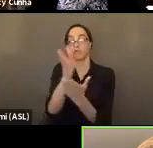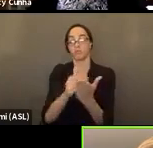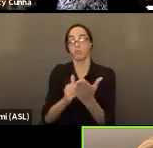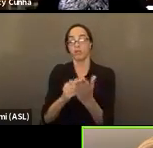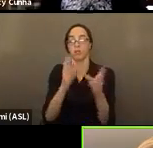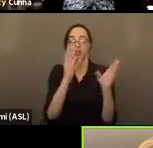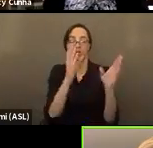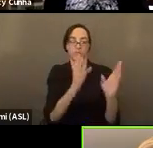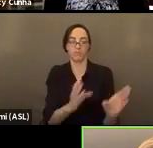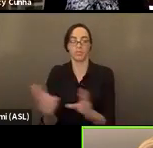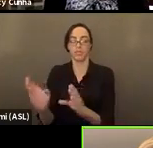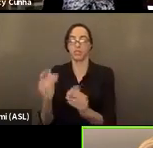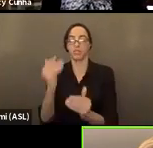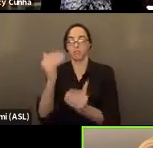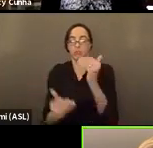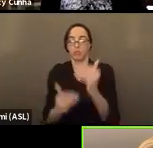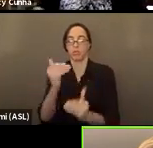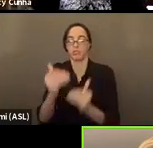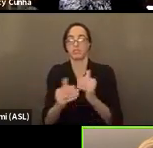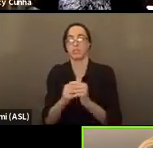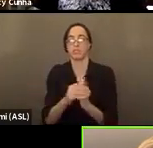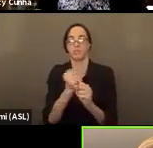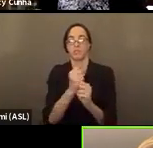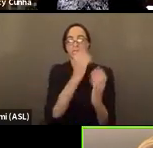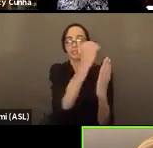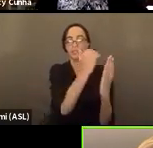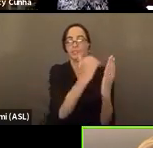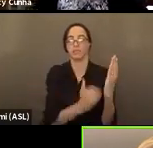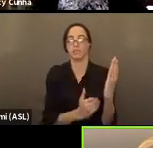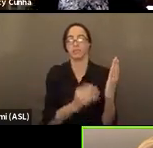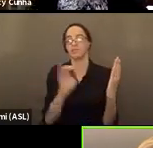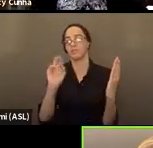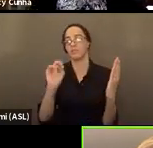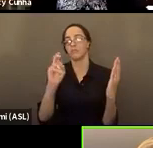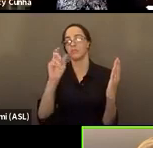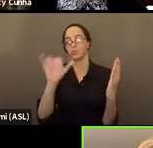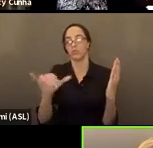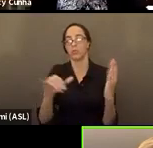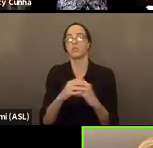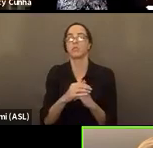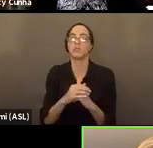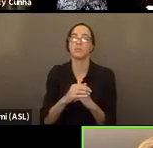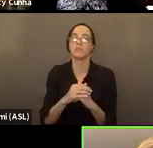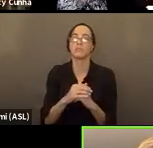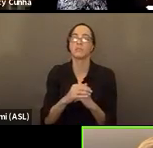i would also add that um during the wildfires i was reminded that i needed to look in my go